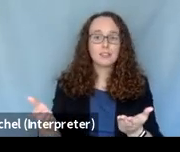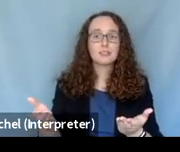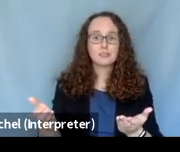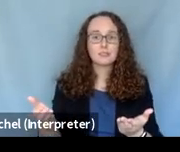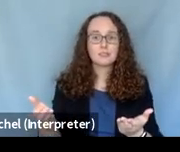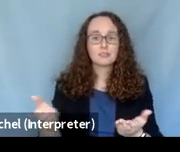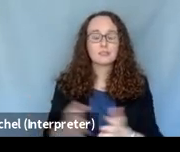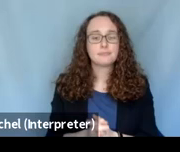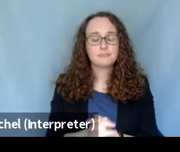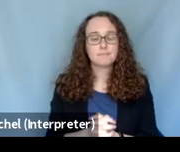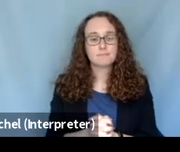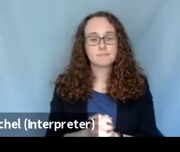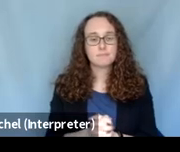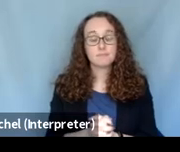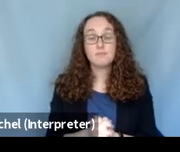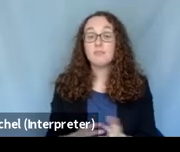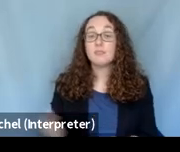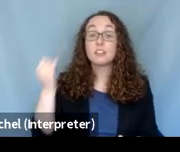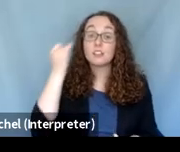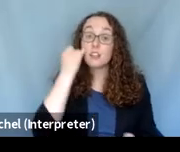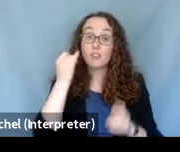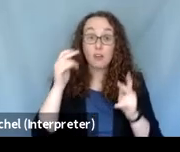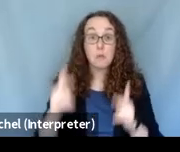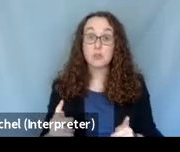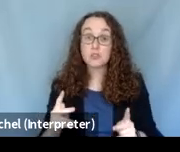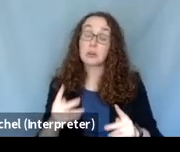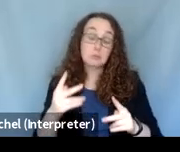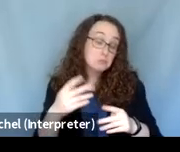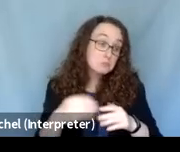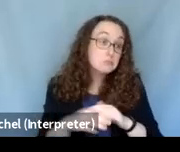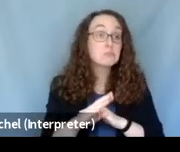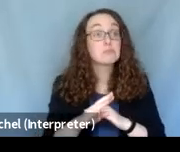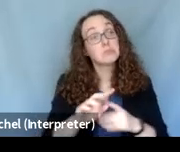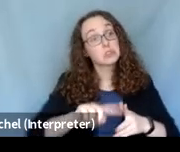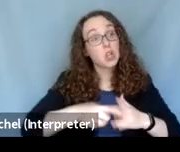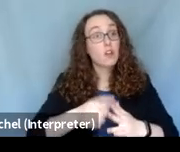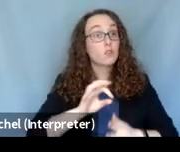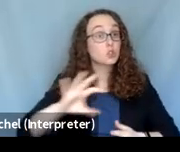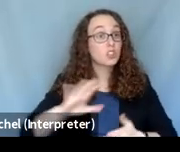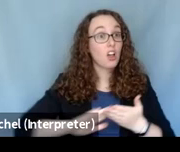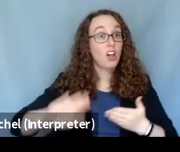If somebody comes into City College and they're 18 and maybe they have not worked in high school